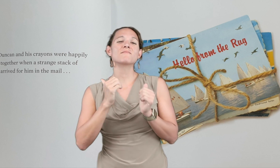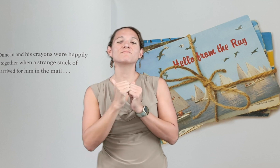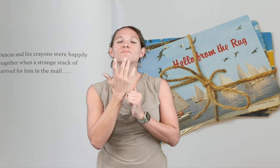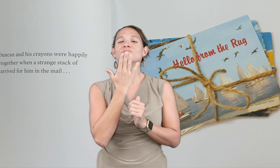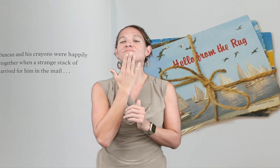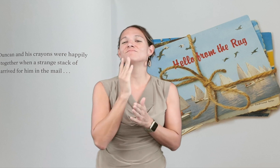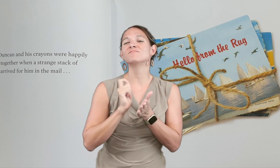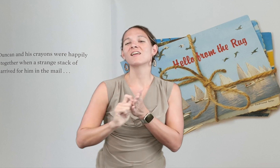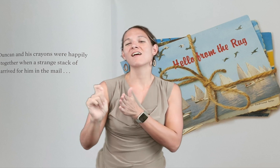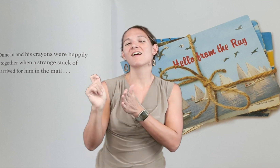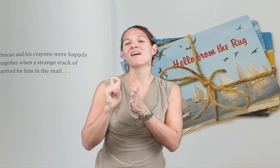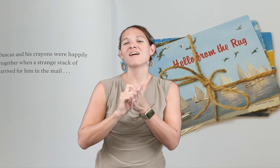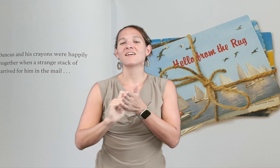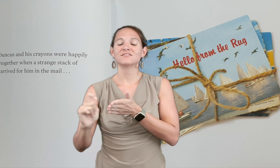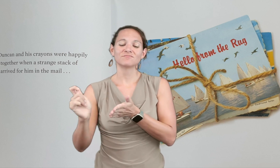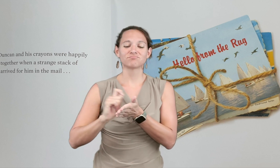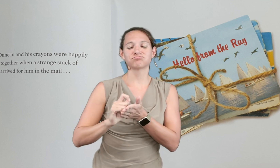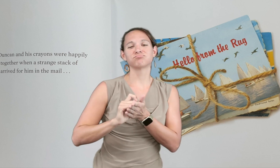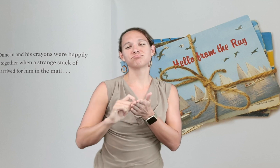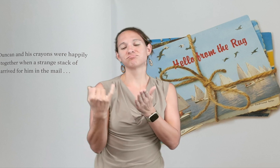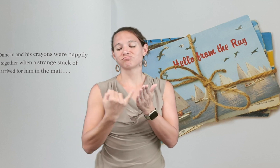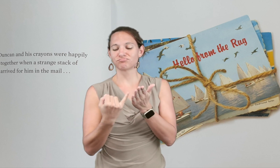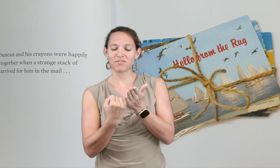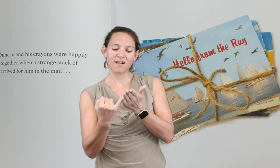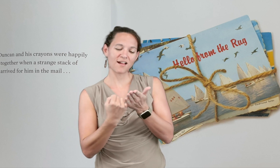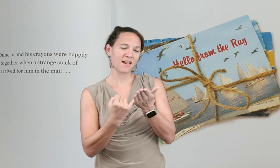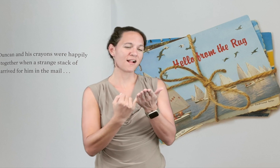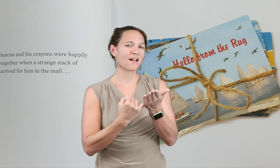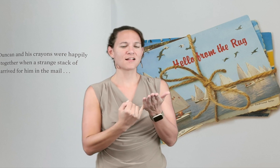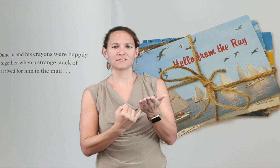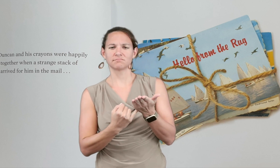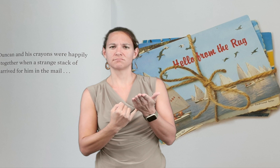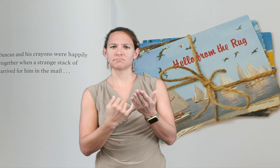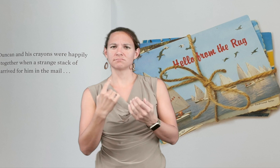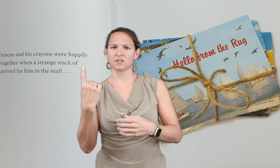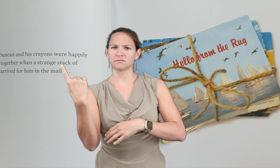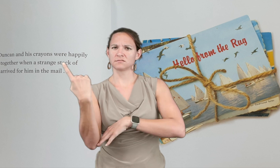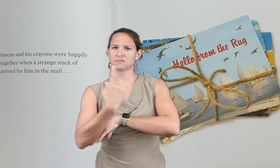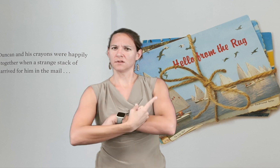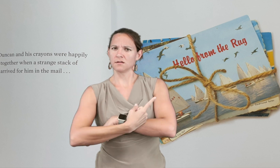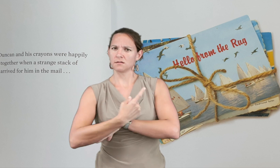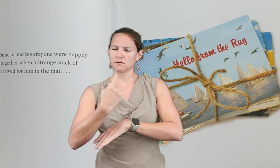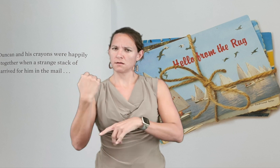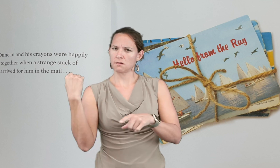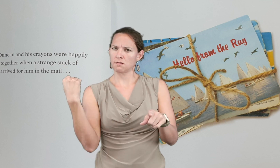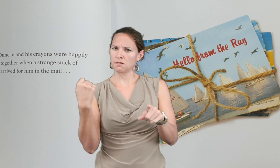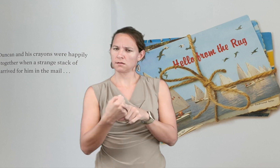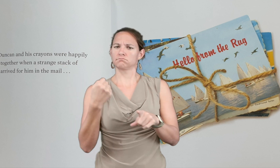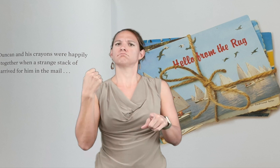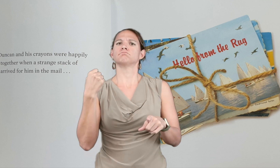Duncan was happily writing and drawing, coloring with his crayons.